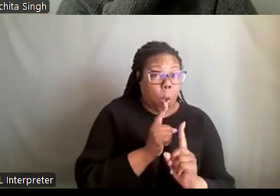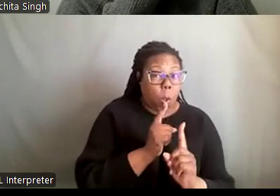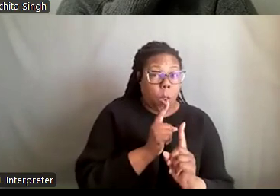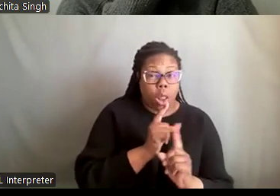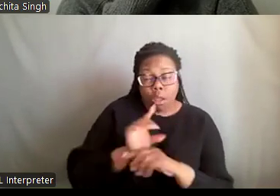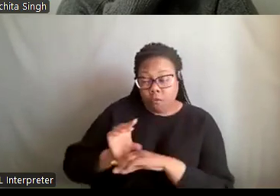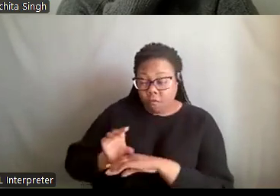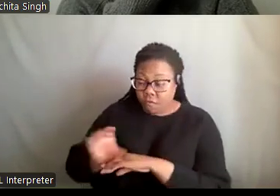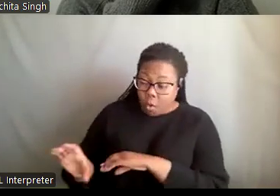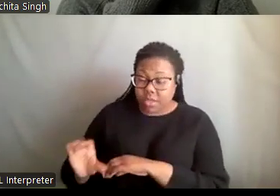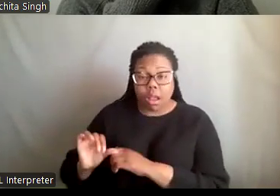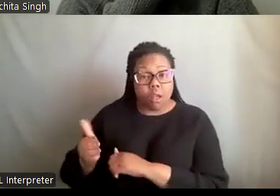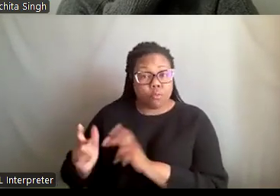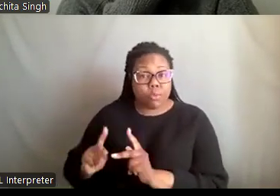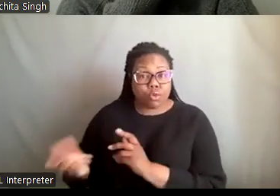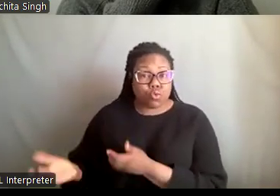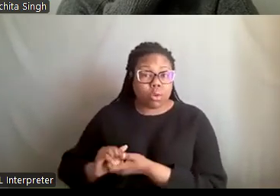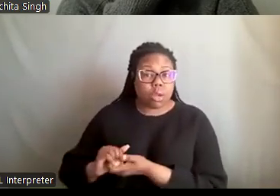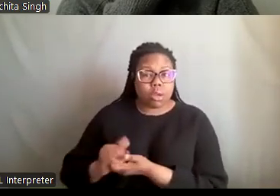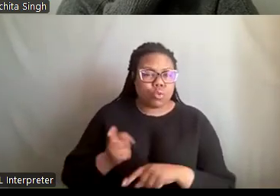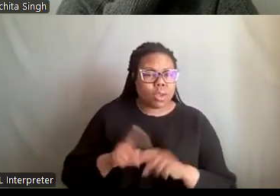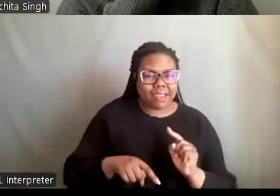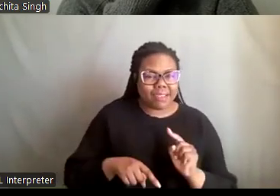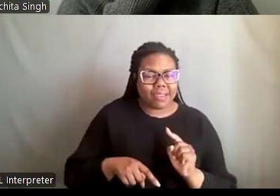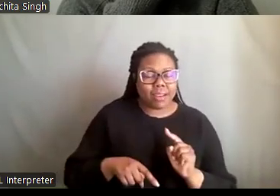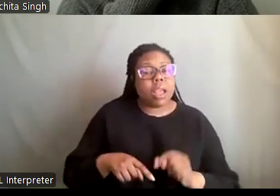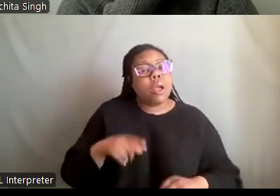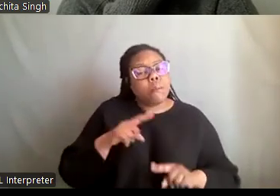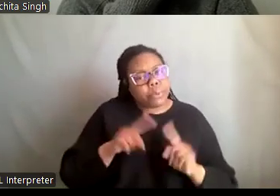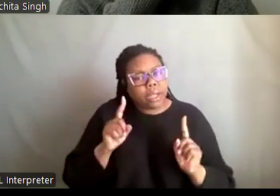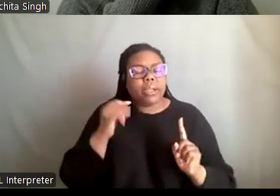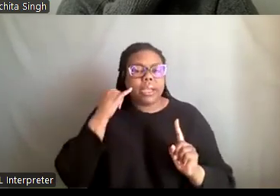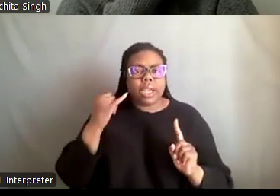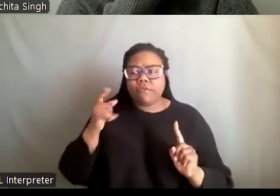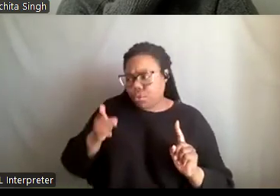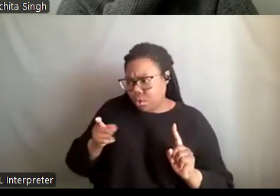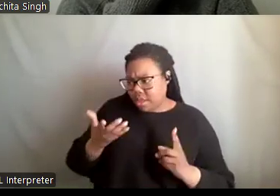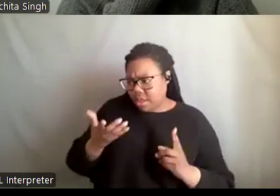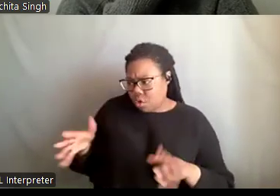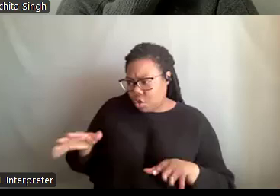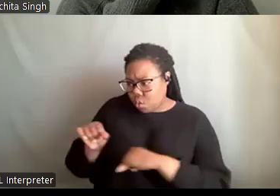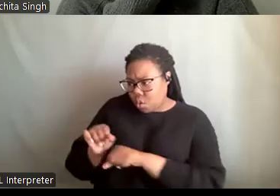consent. You can't push what you want to organize on focuses. If you meet people halfway and you work on the